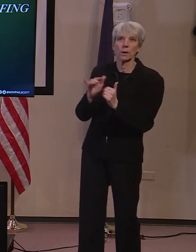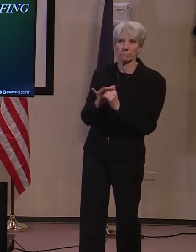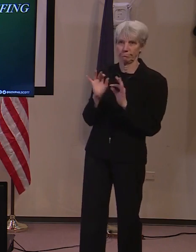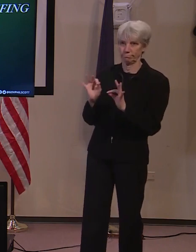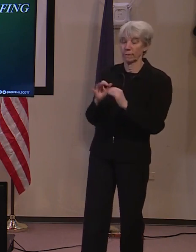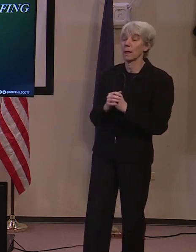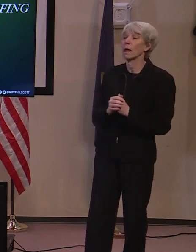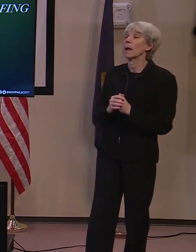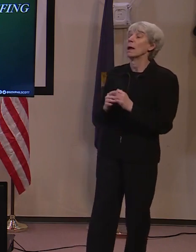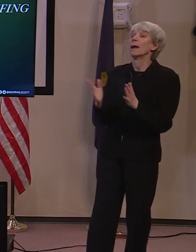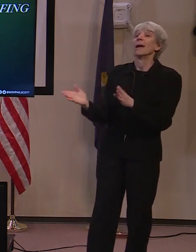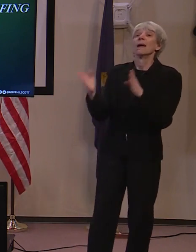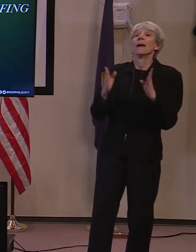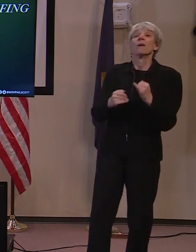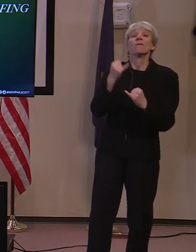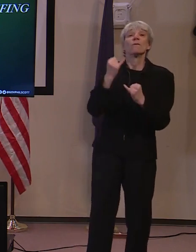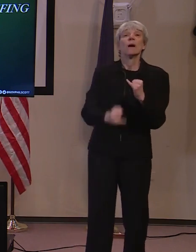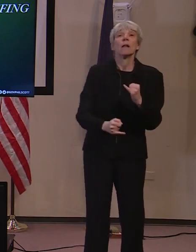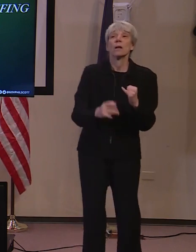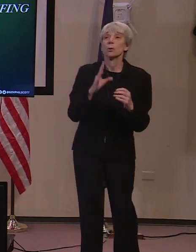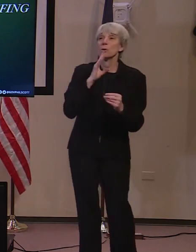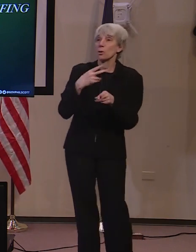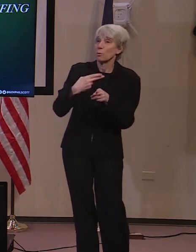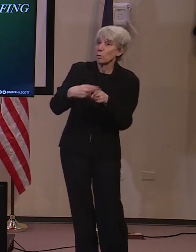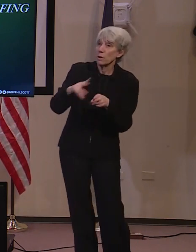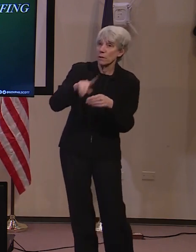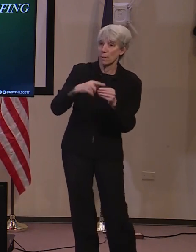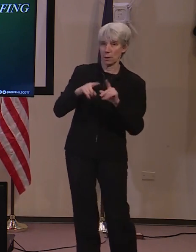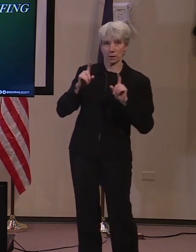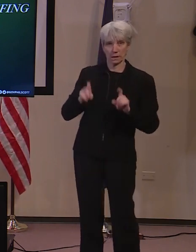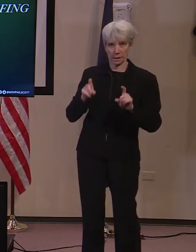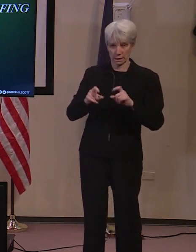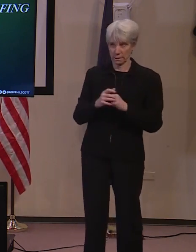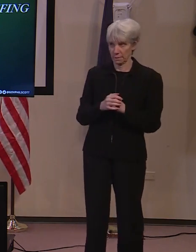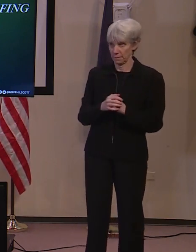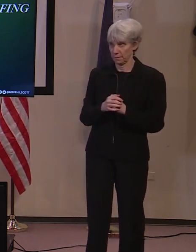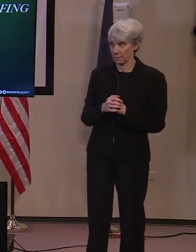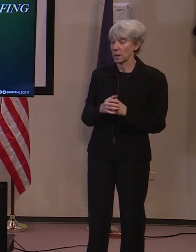talk a little bit about testing. Here. We continue working to get Vermonters